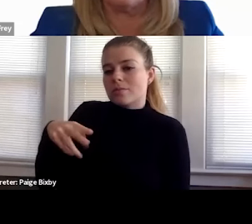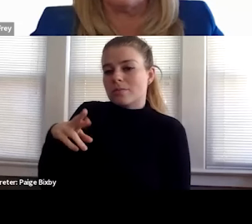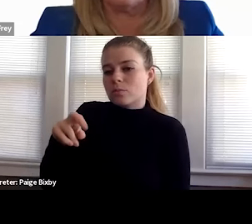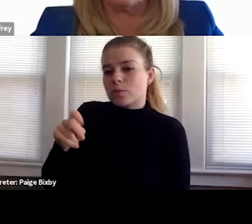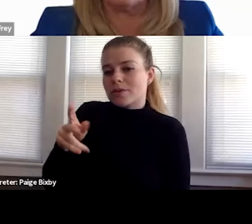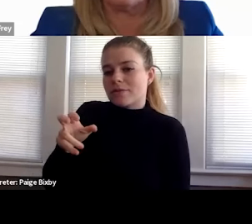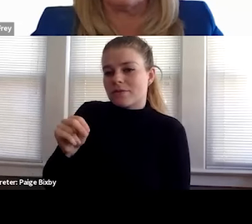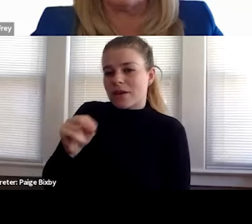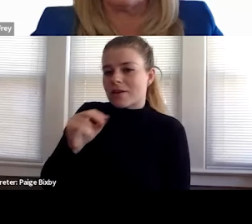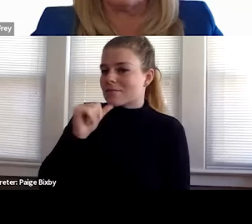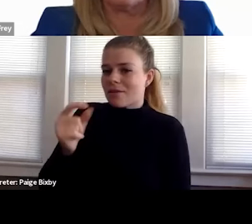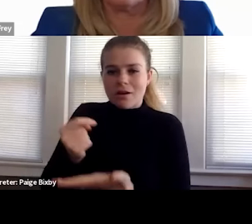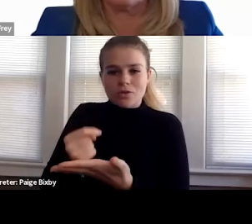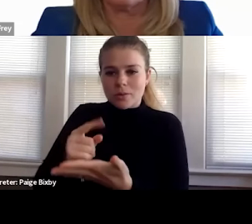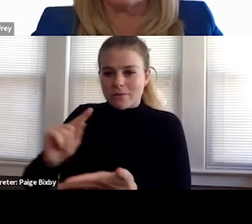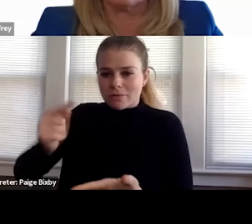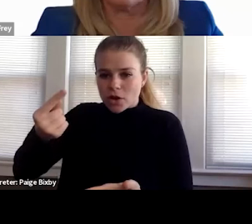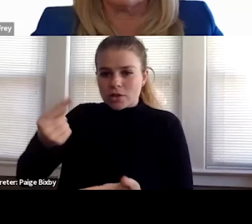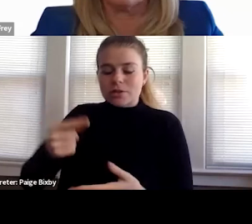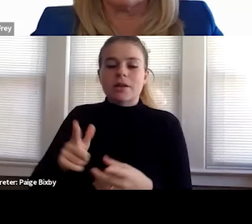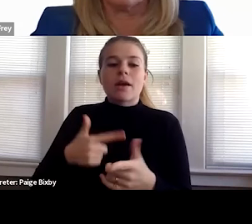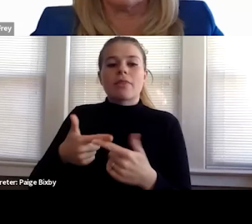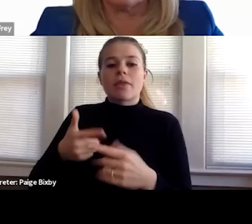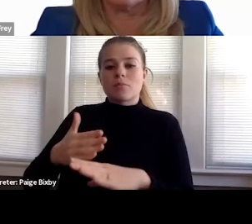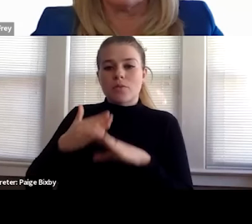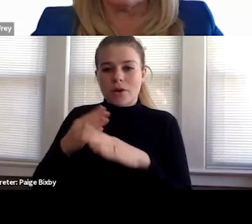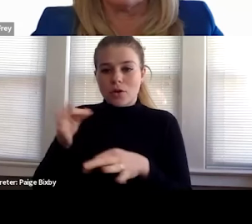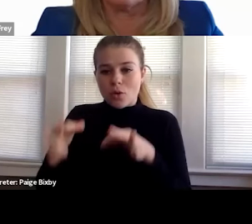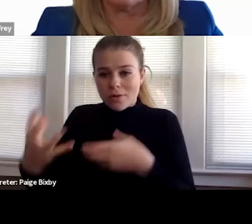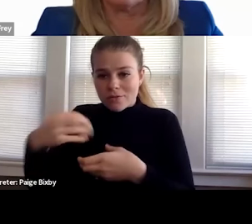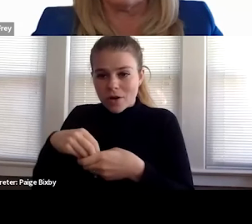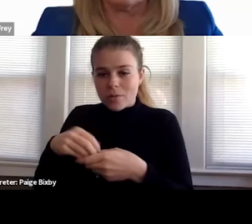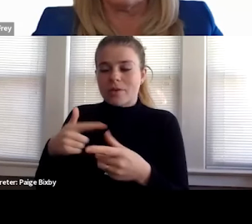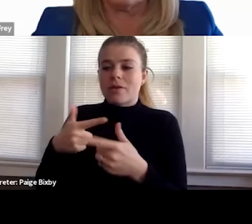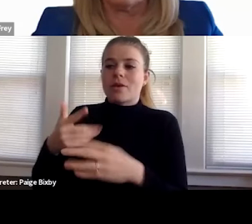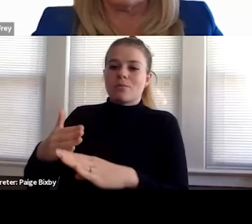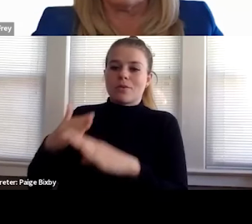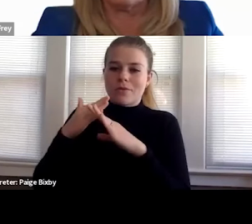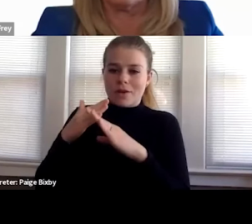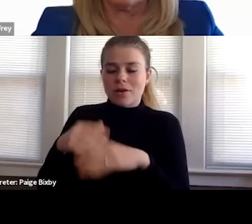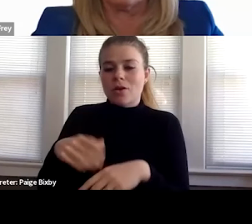then prevent court involvement and then prevent removal. So how can you envision this working in your community?